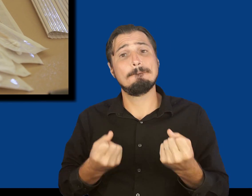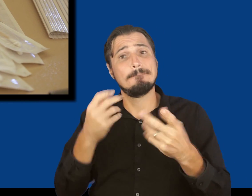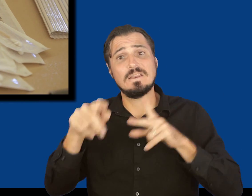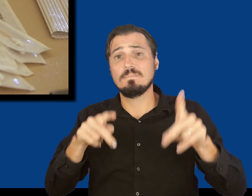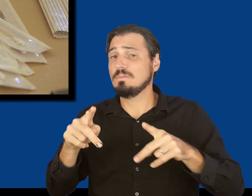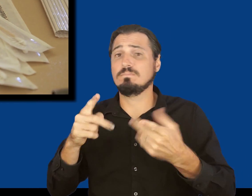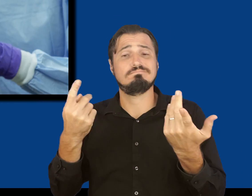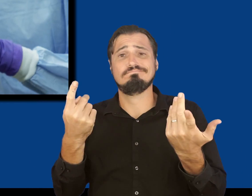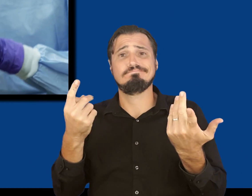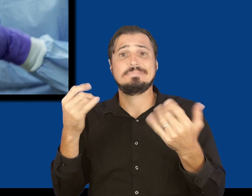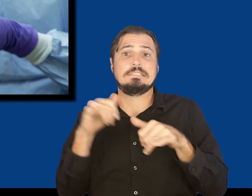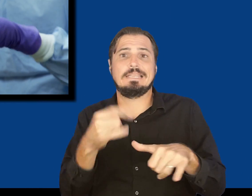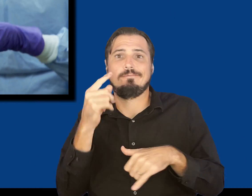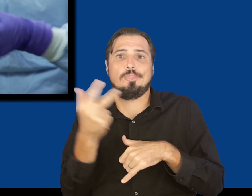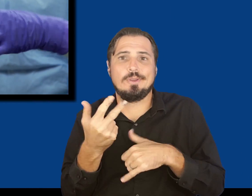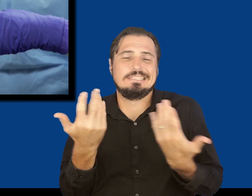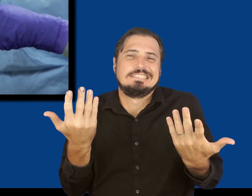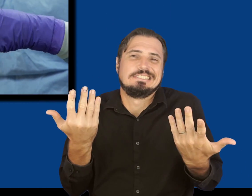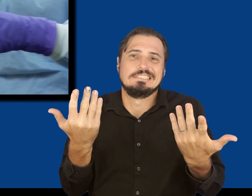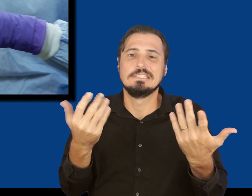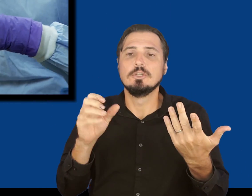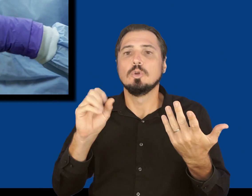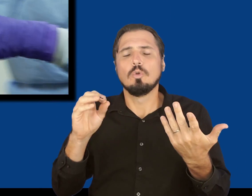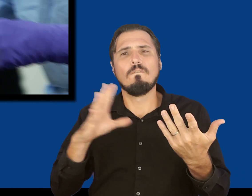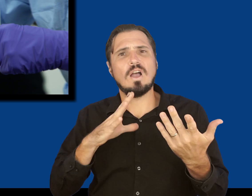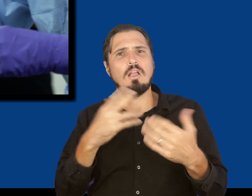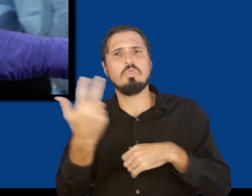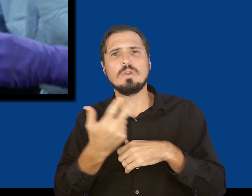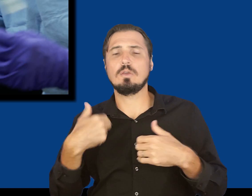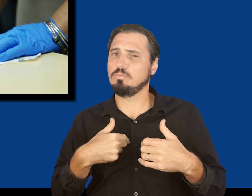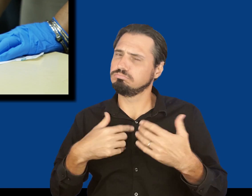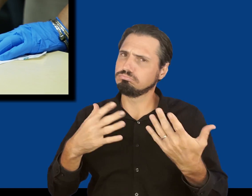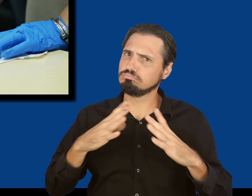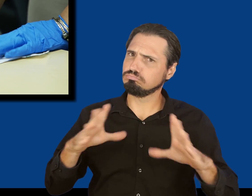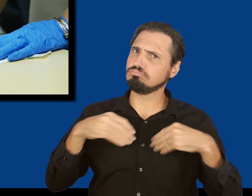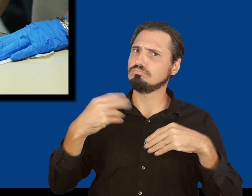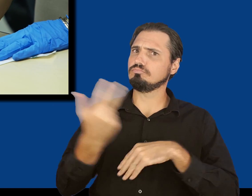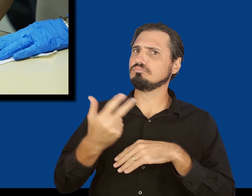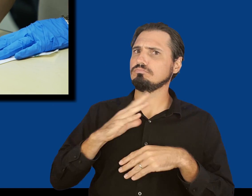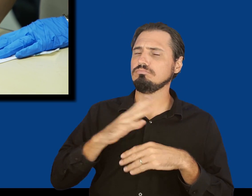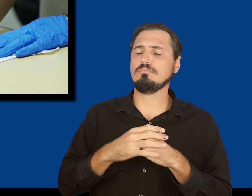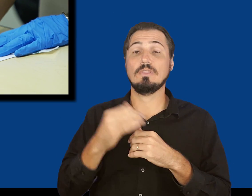so test three days after arrival is preferred to qualify for a post survival test.